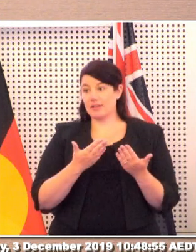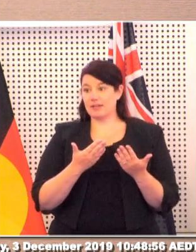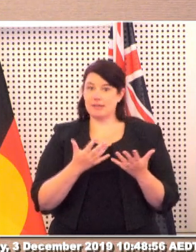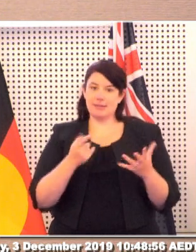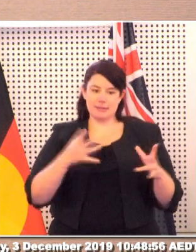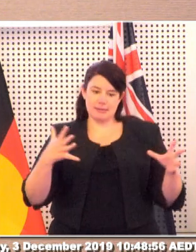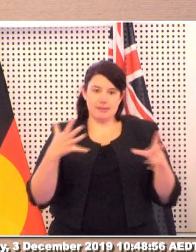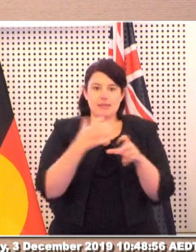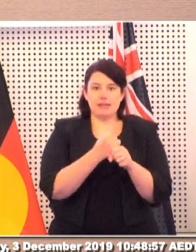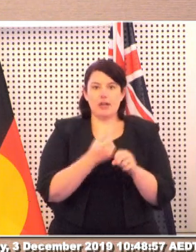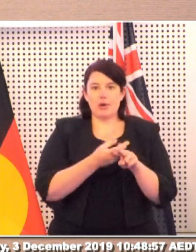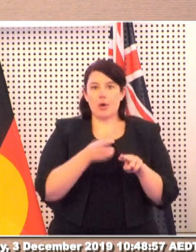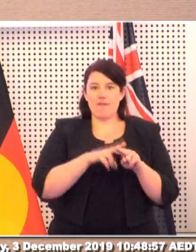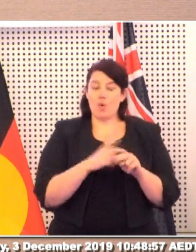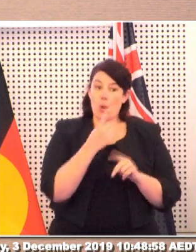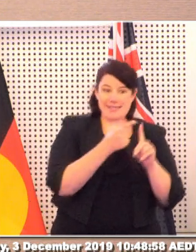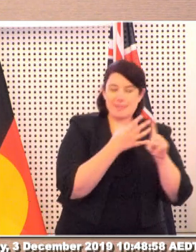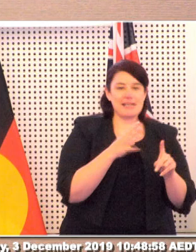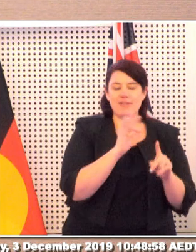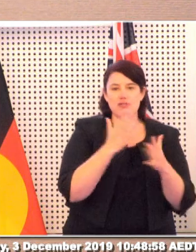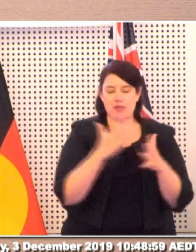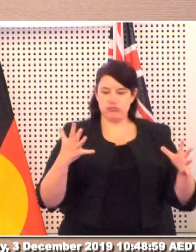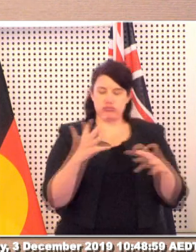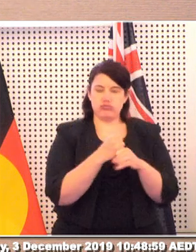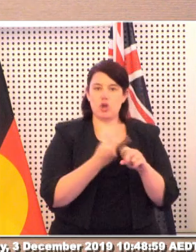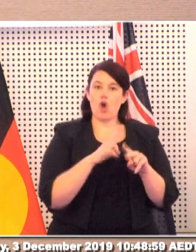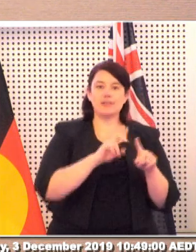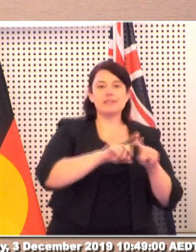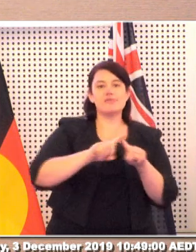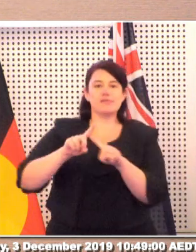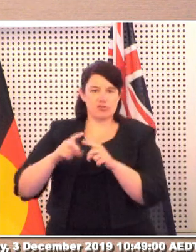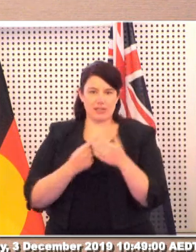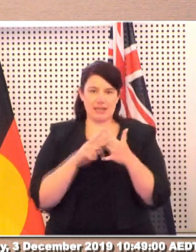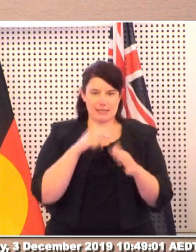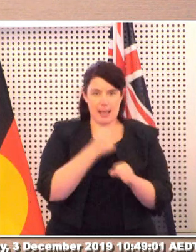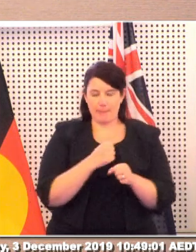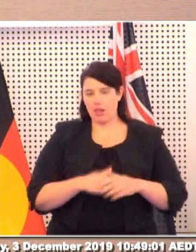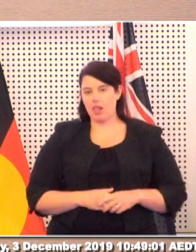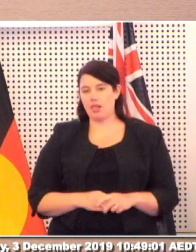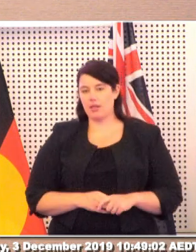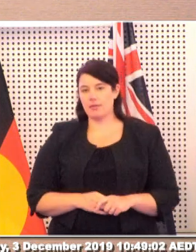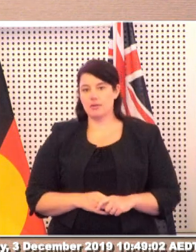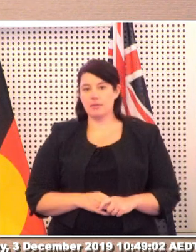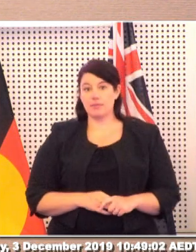general sort of cases as opposed to a specific case. And these are publicly accessible.